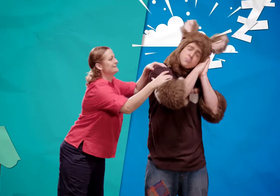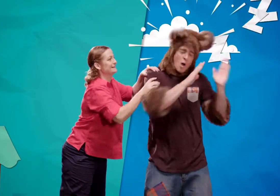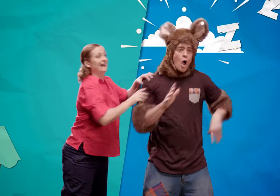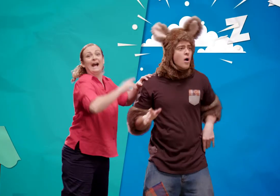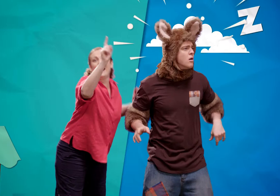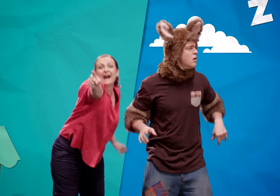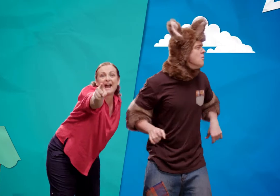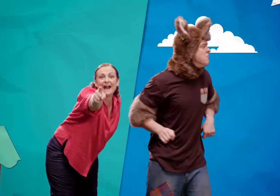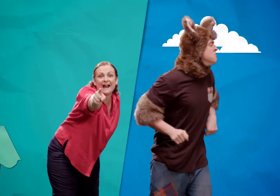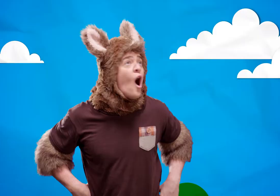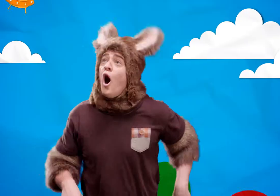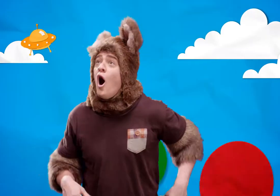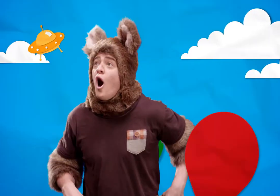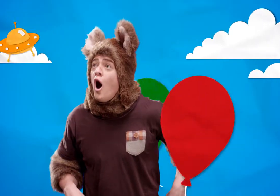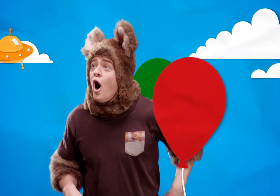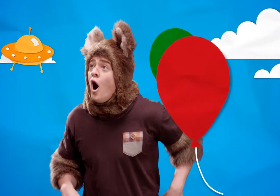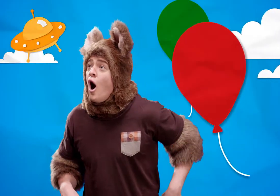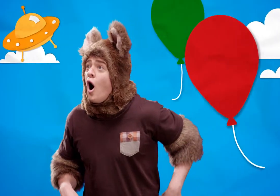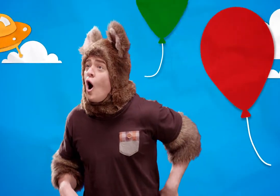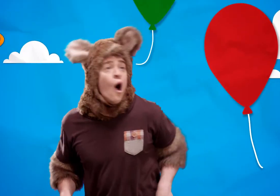Huh? Look! Aw!